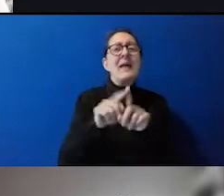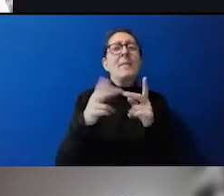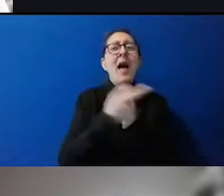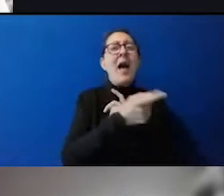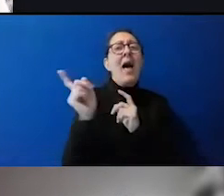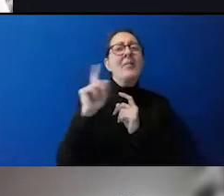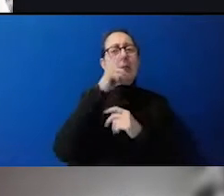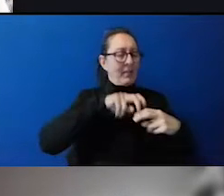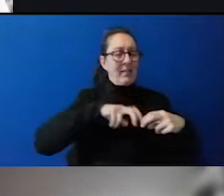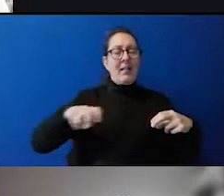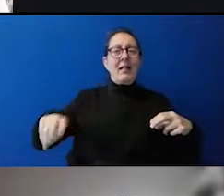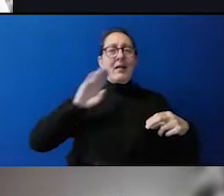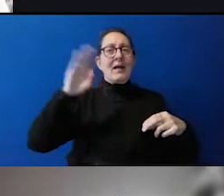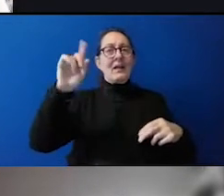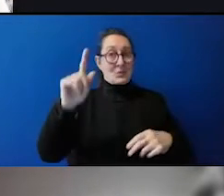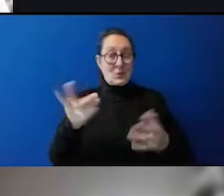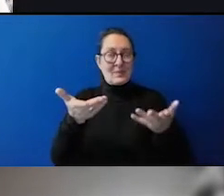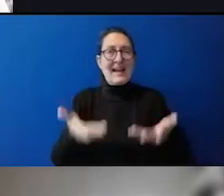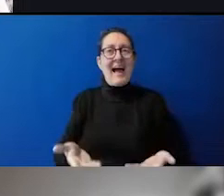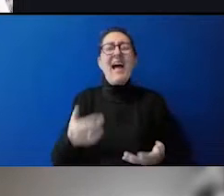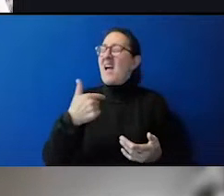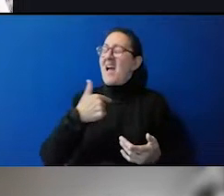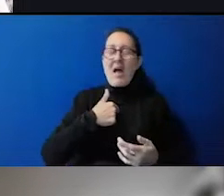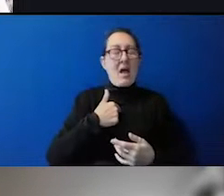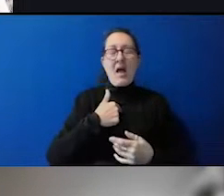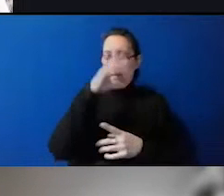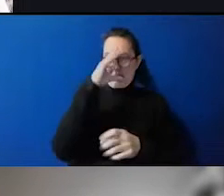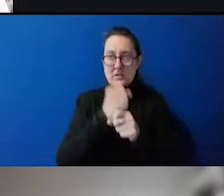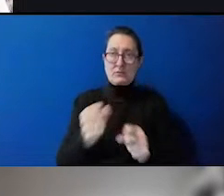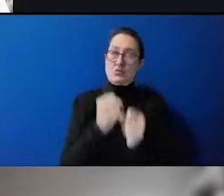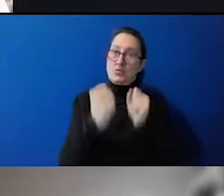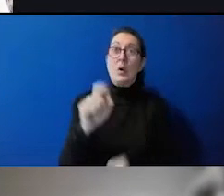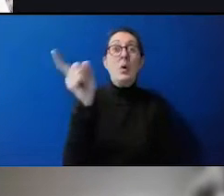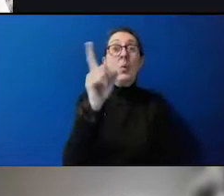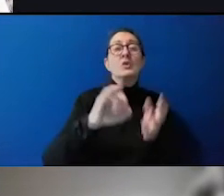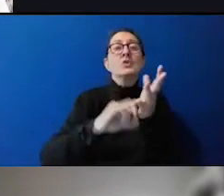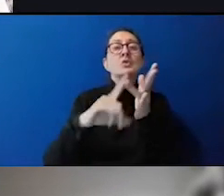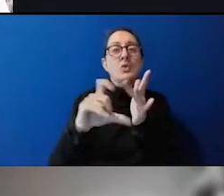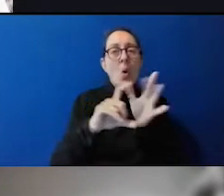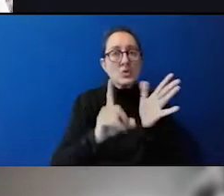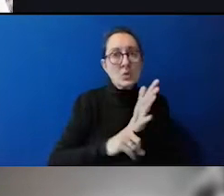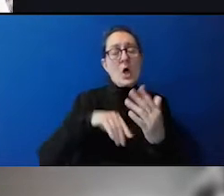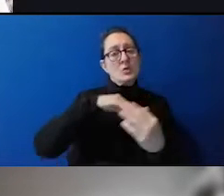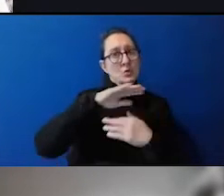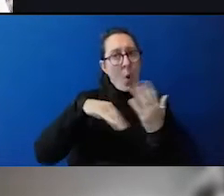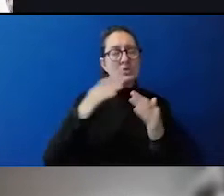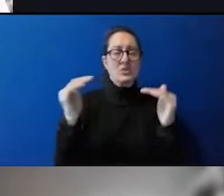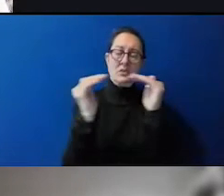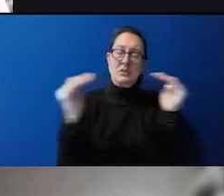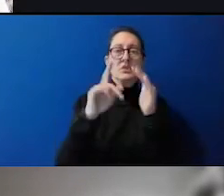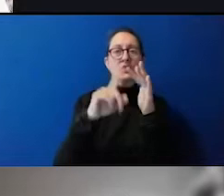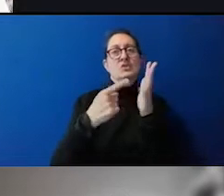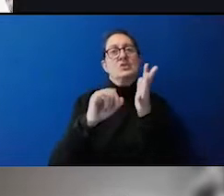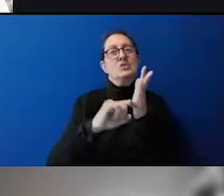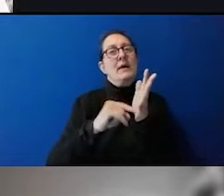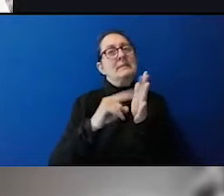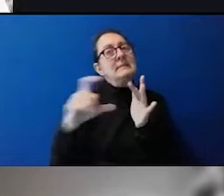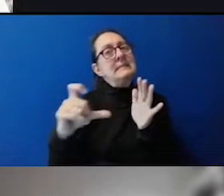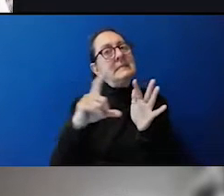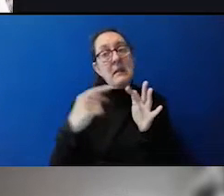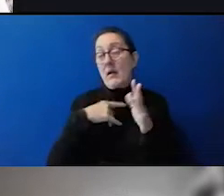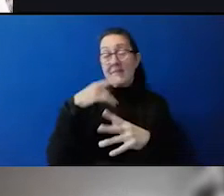already the idea of social justice is a big deal to me um I have seen our clients um do come from